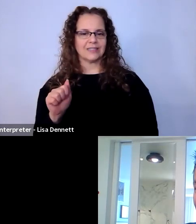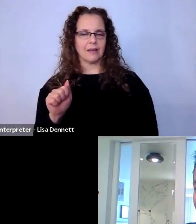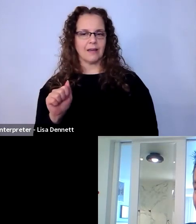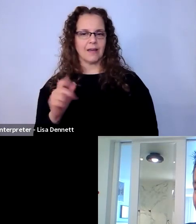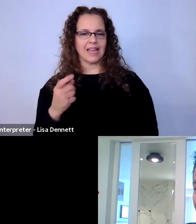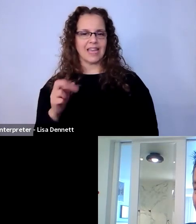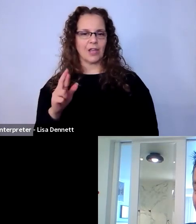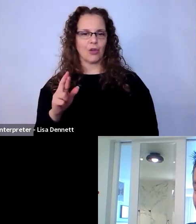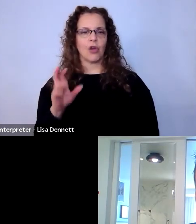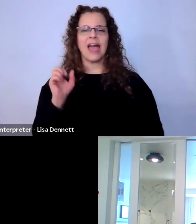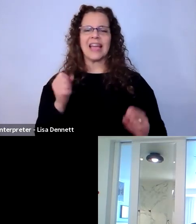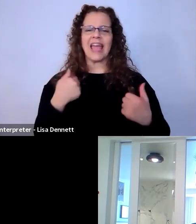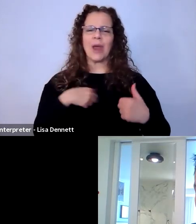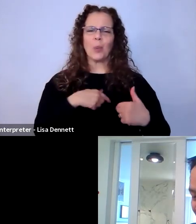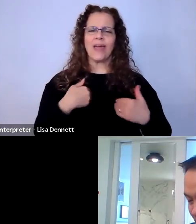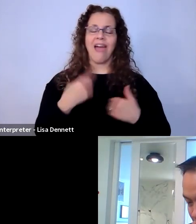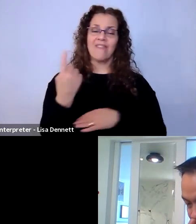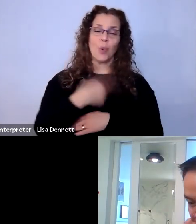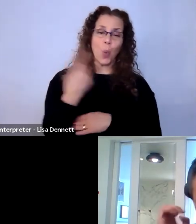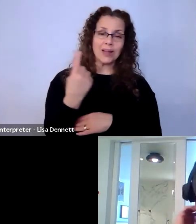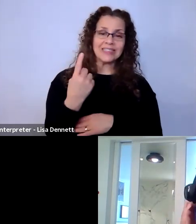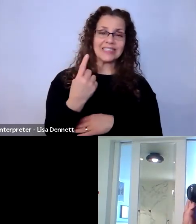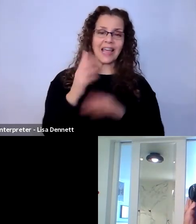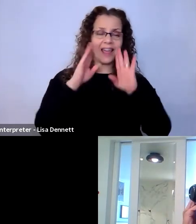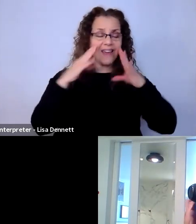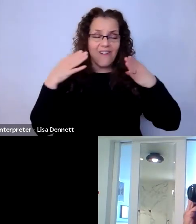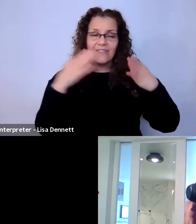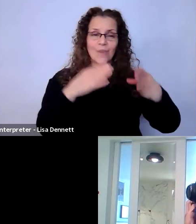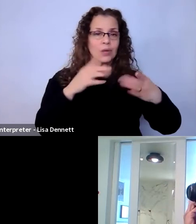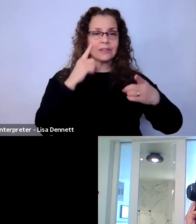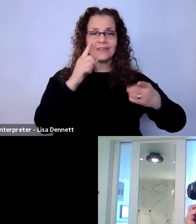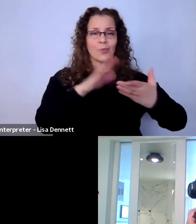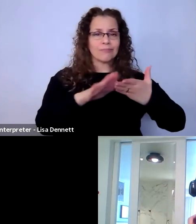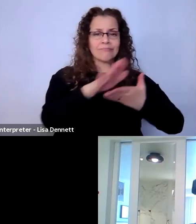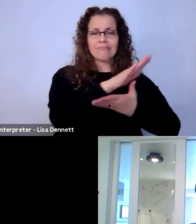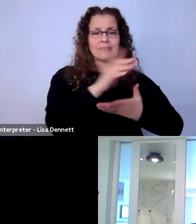education and different time of year. May is so tough many schools, want to do, God celebrations but they're